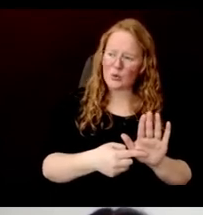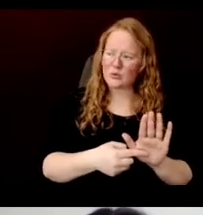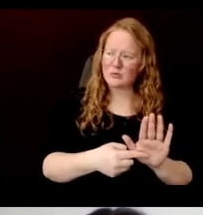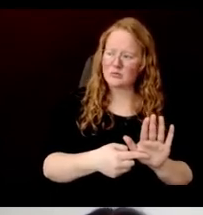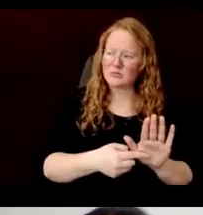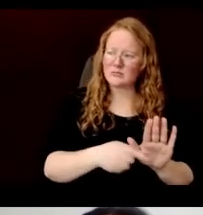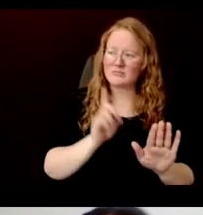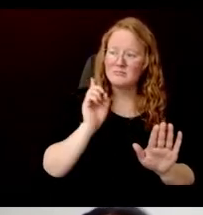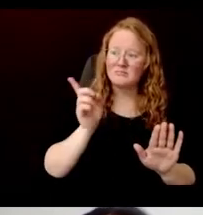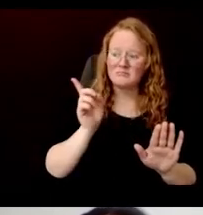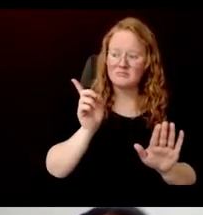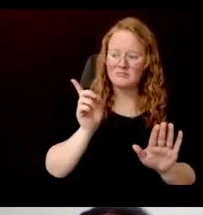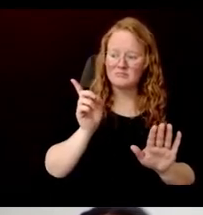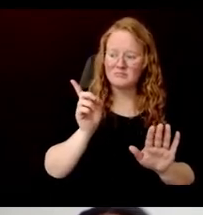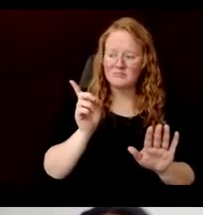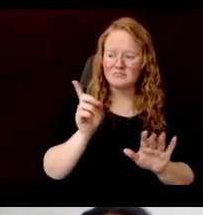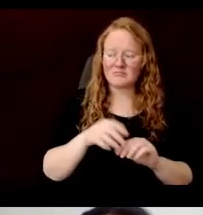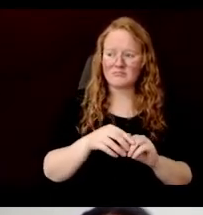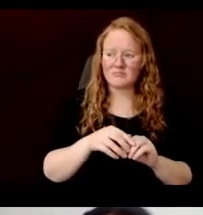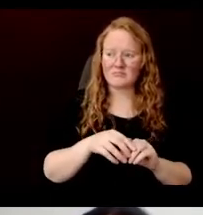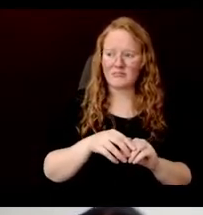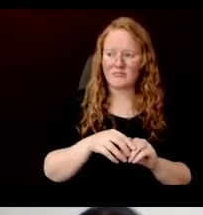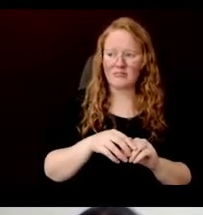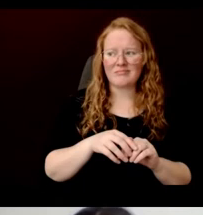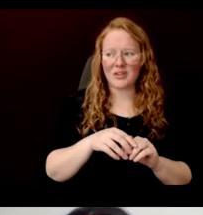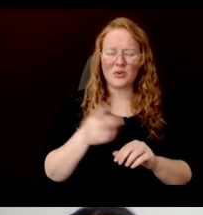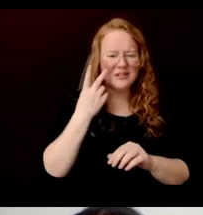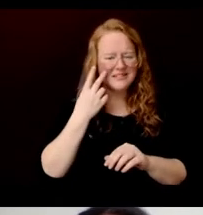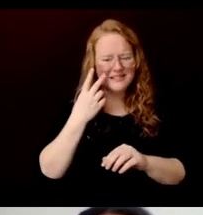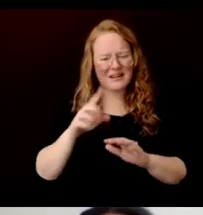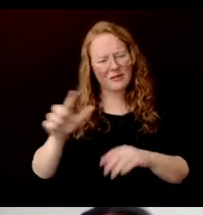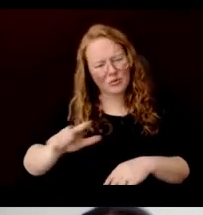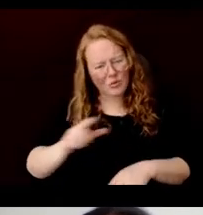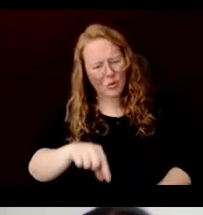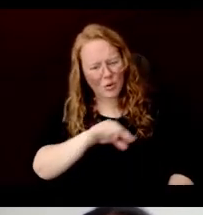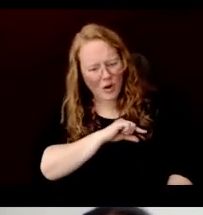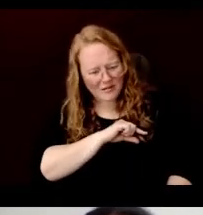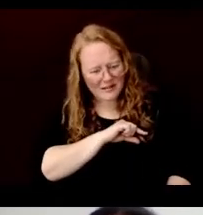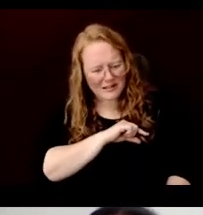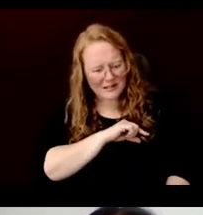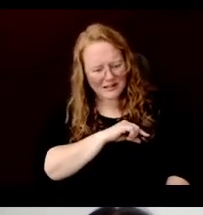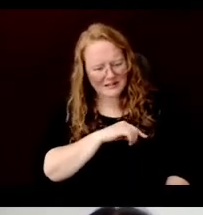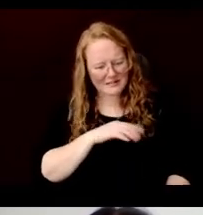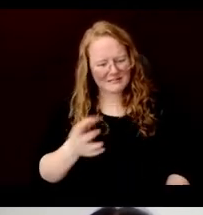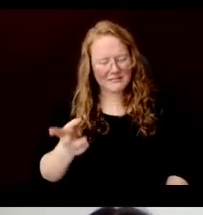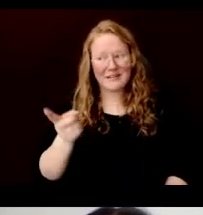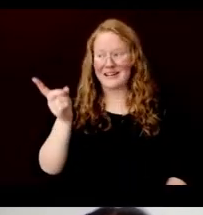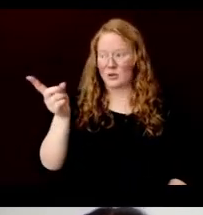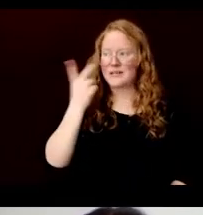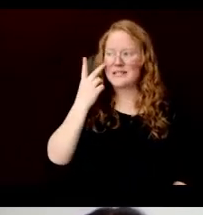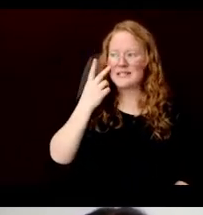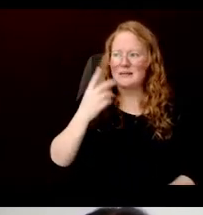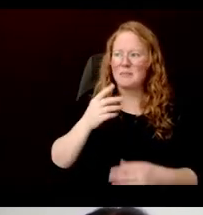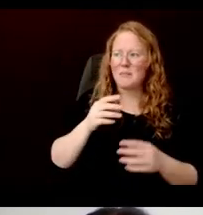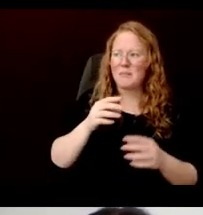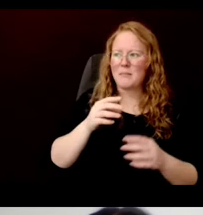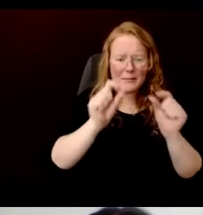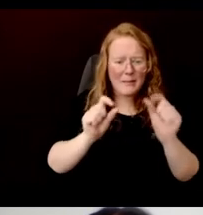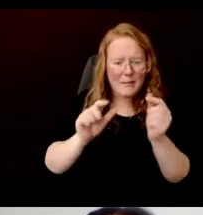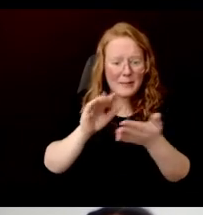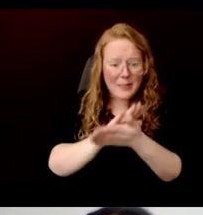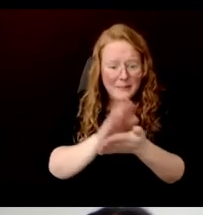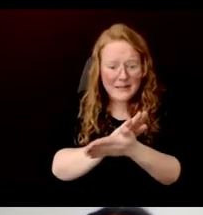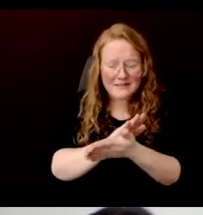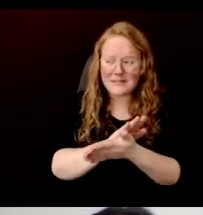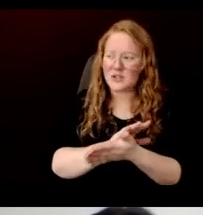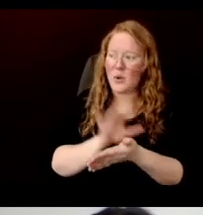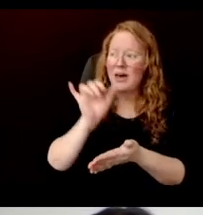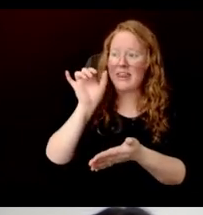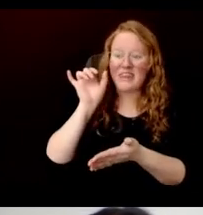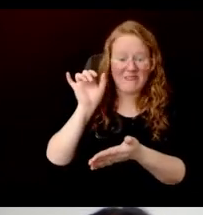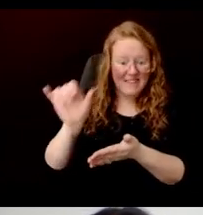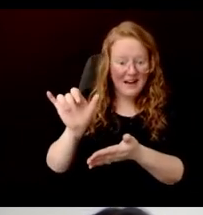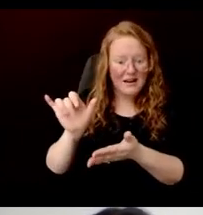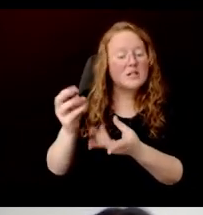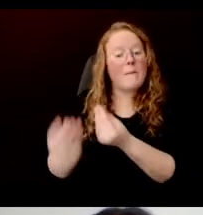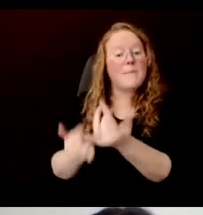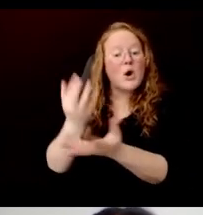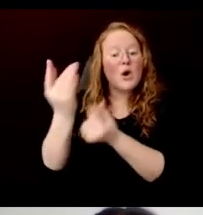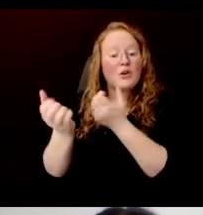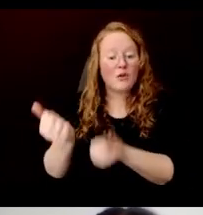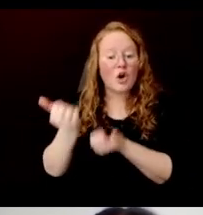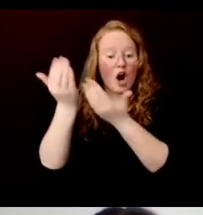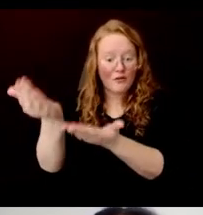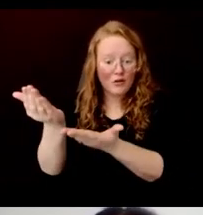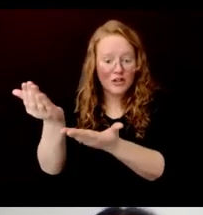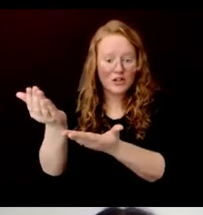In do paper, for the low quality grades, you can see this flex in this sheet. Votive paper is burned as an offering in rituals or venerations.